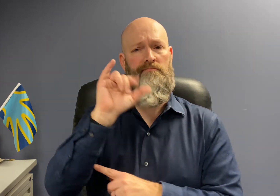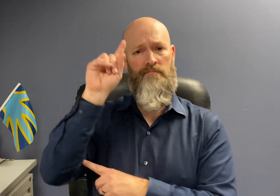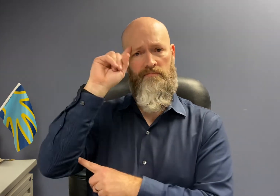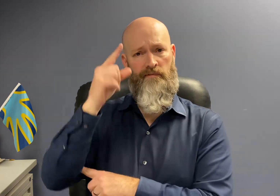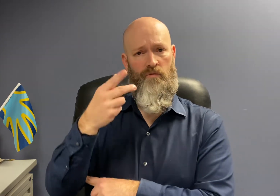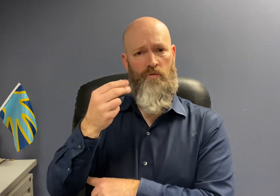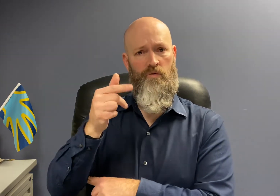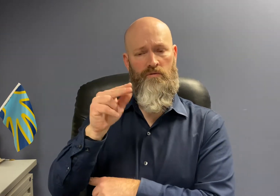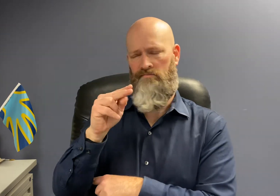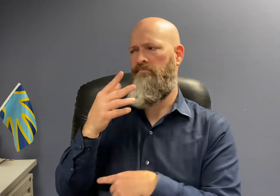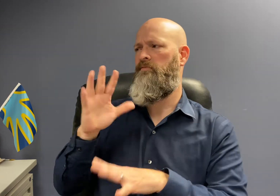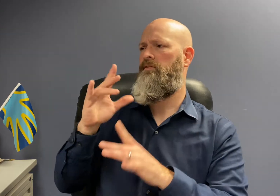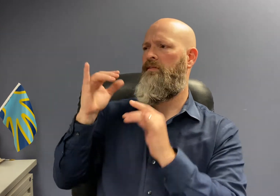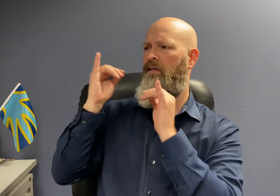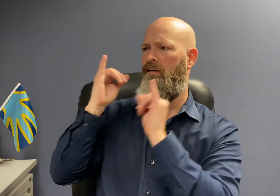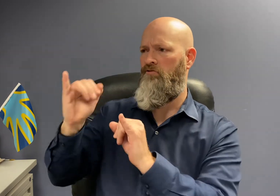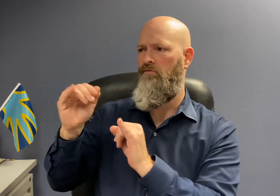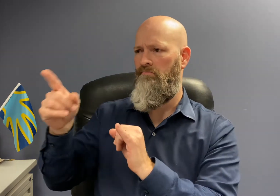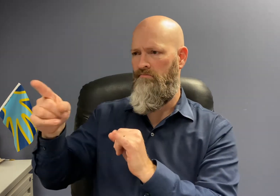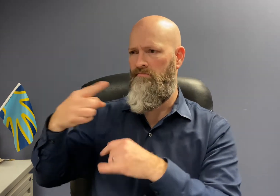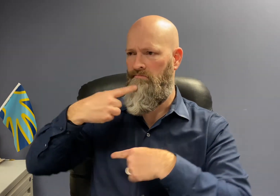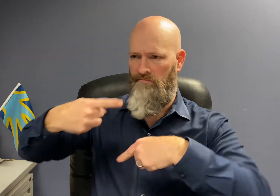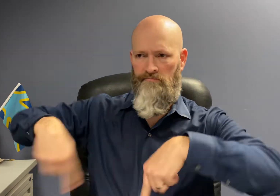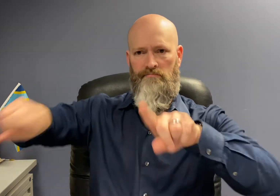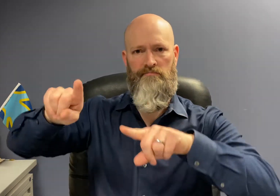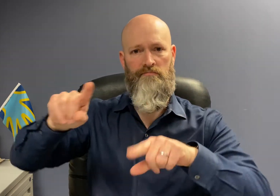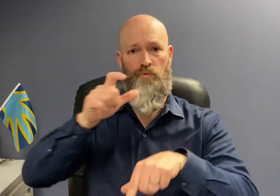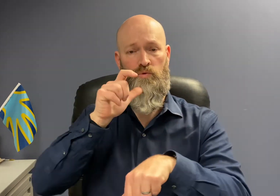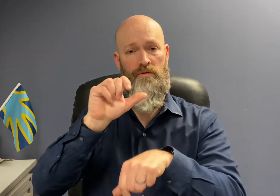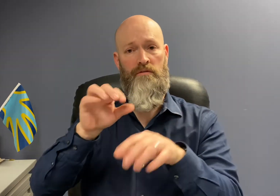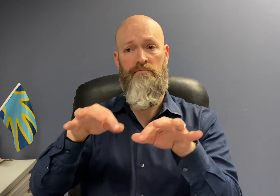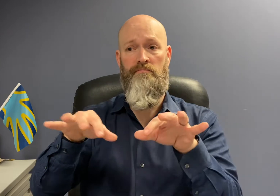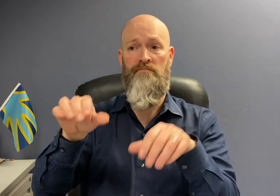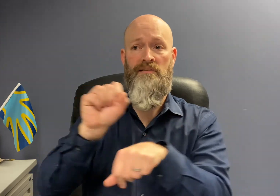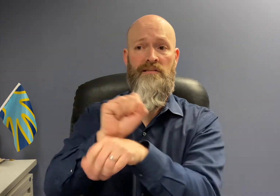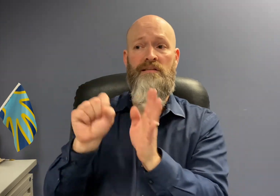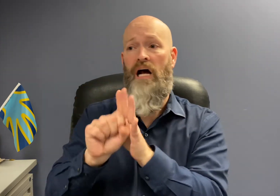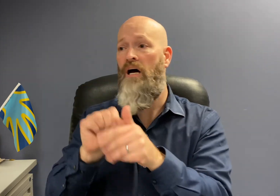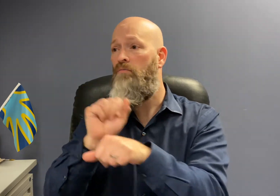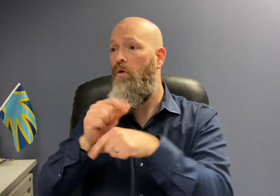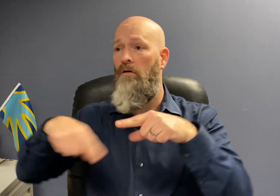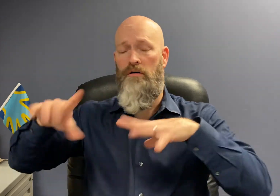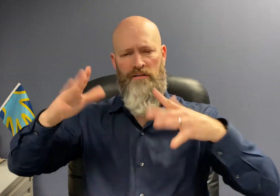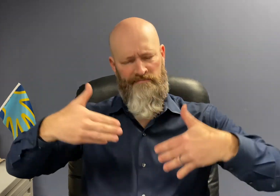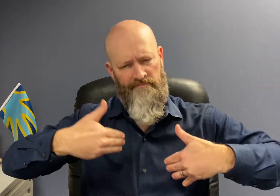Governor Hogan is directing the Department of Budget and Management to implement